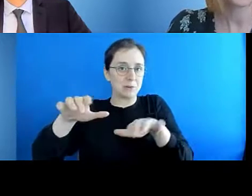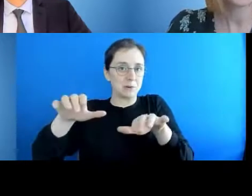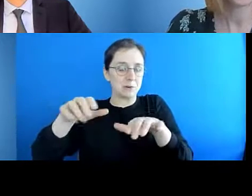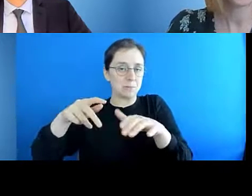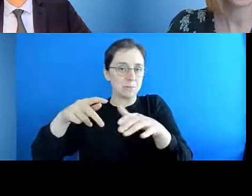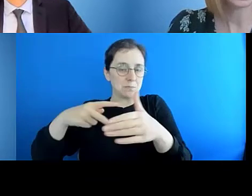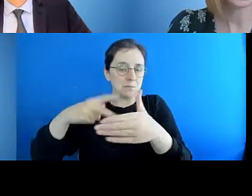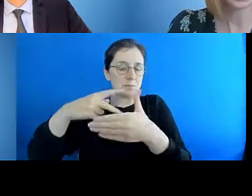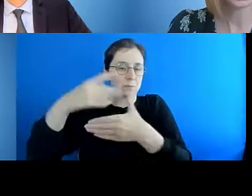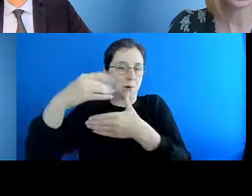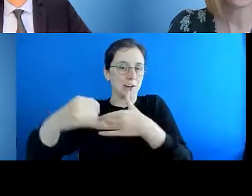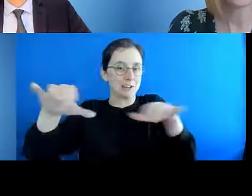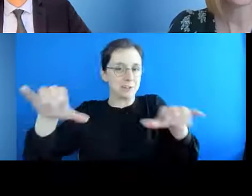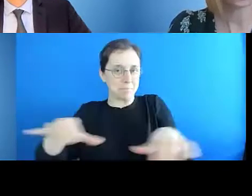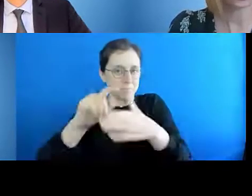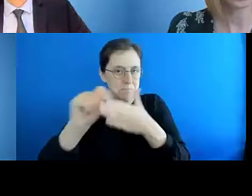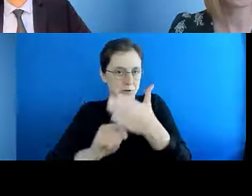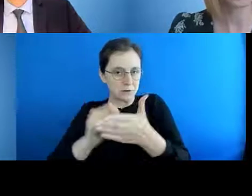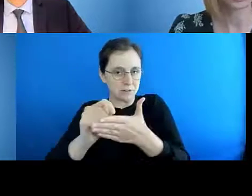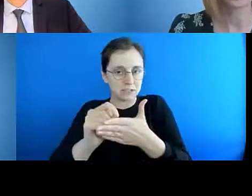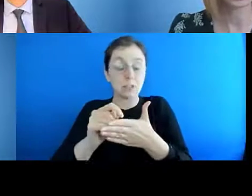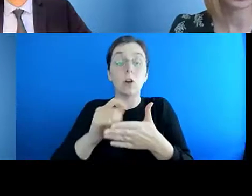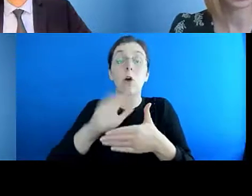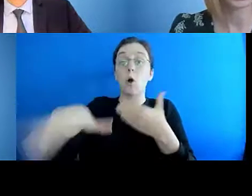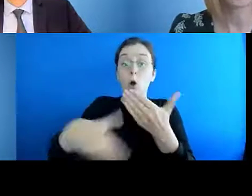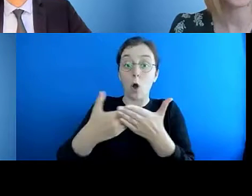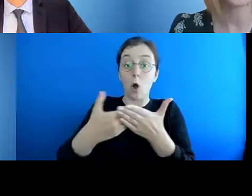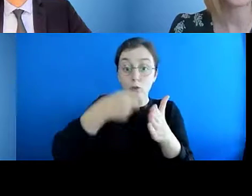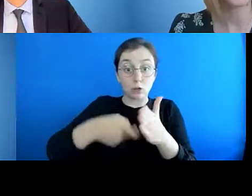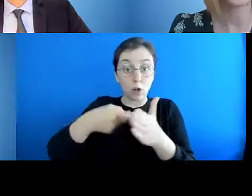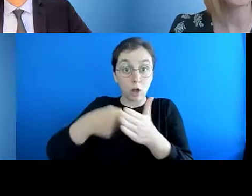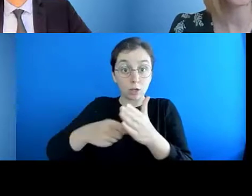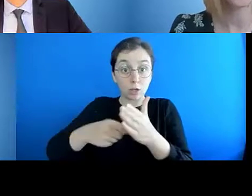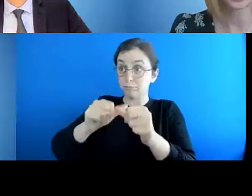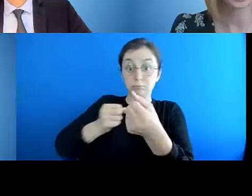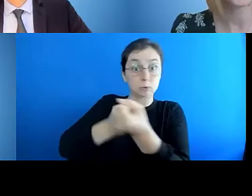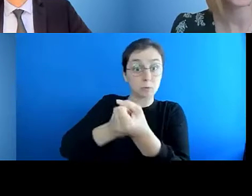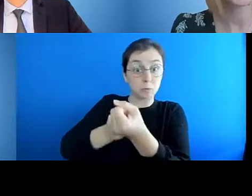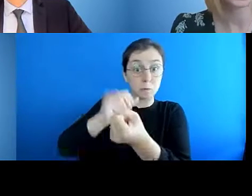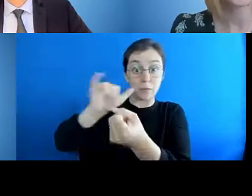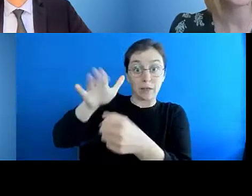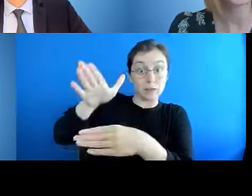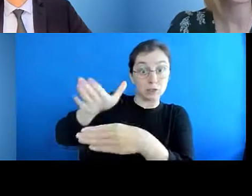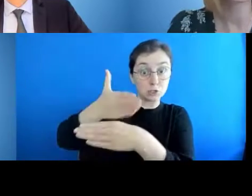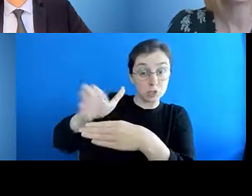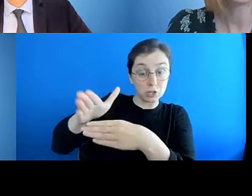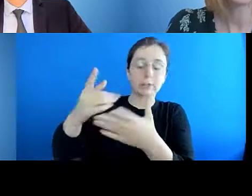And so in that case, all costs to support the sharing, repository fees, for example,